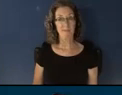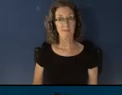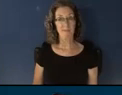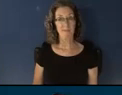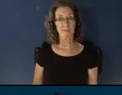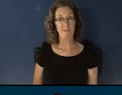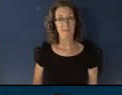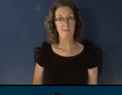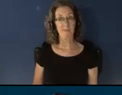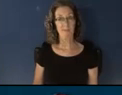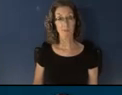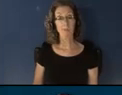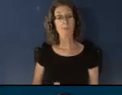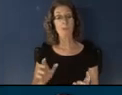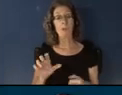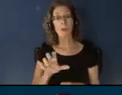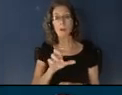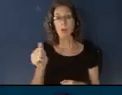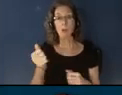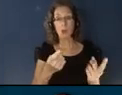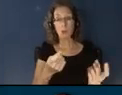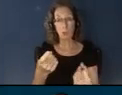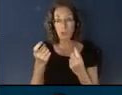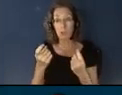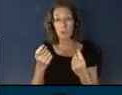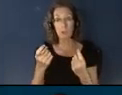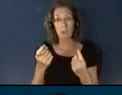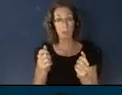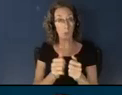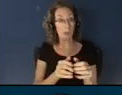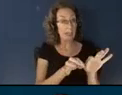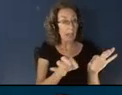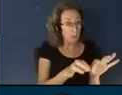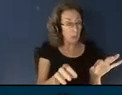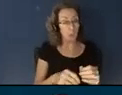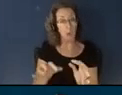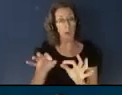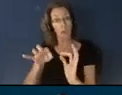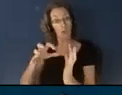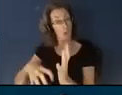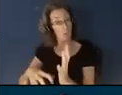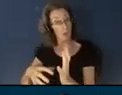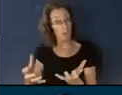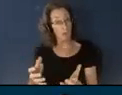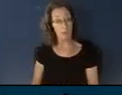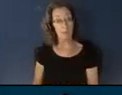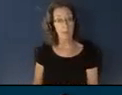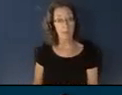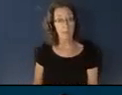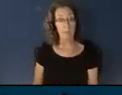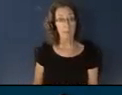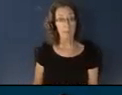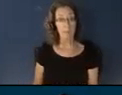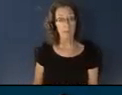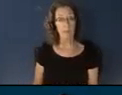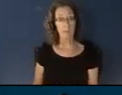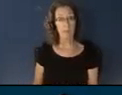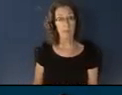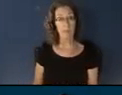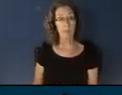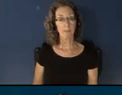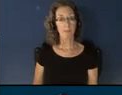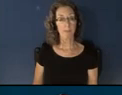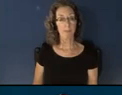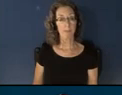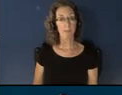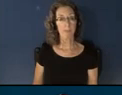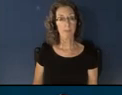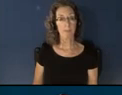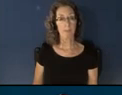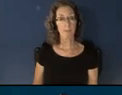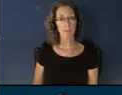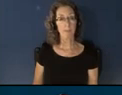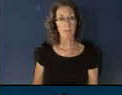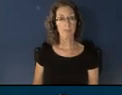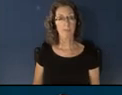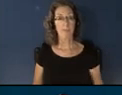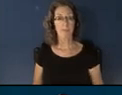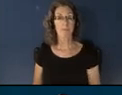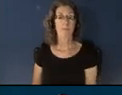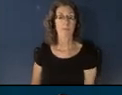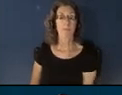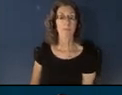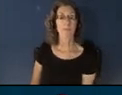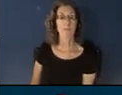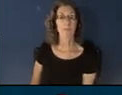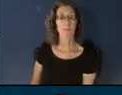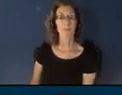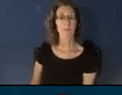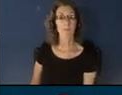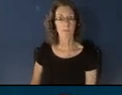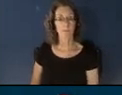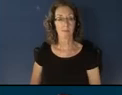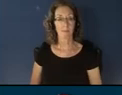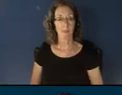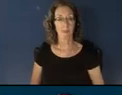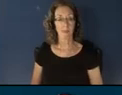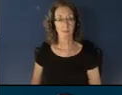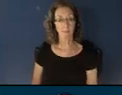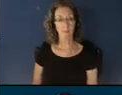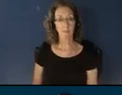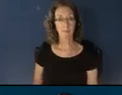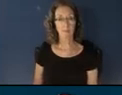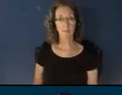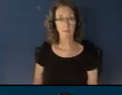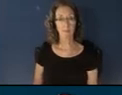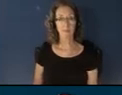Okay any other questions about captioning or the transcriptions?